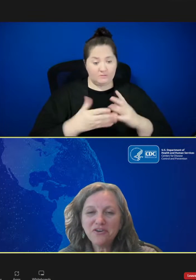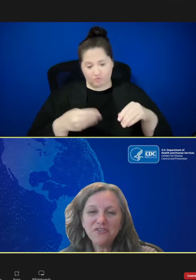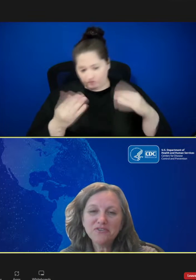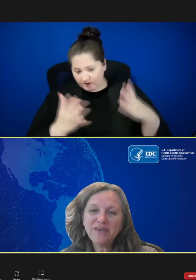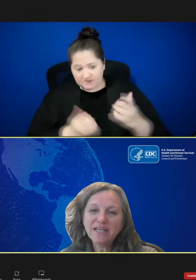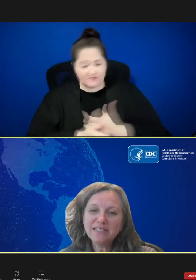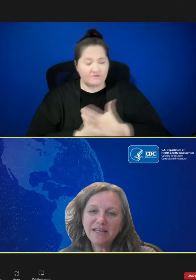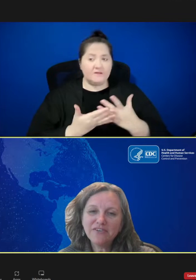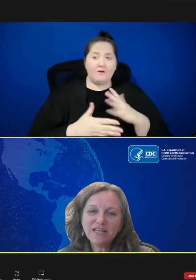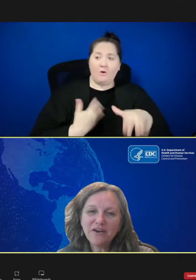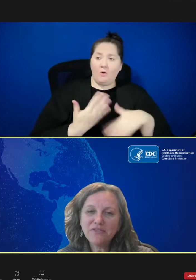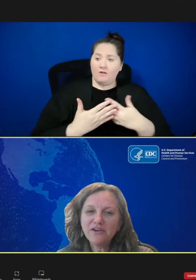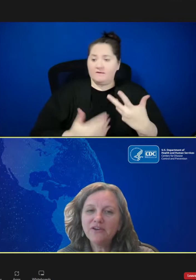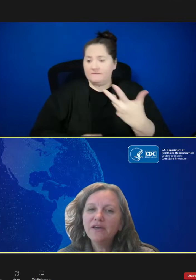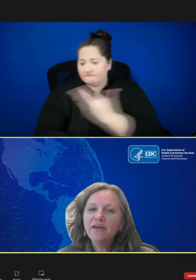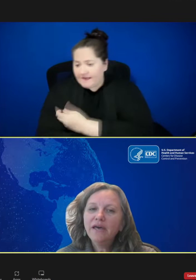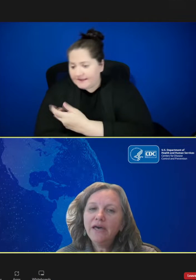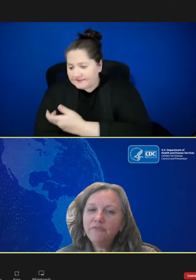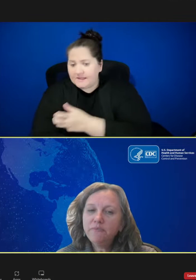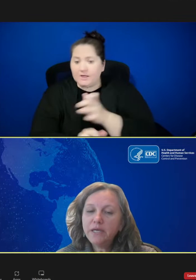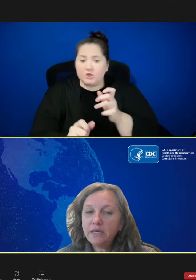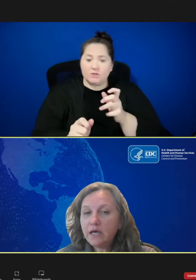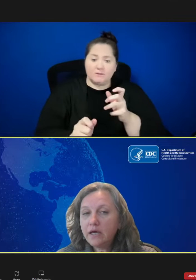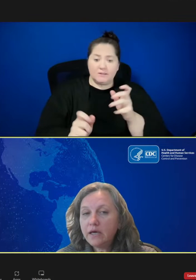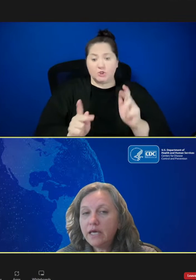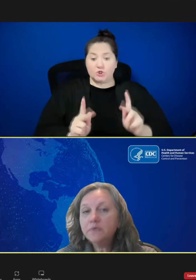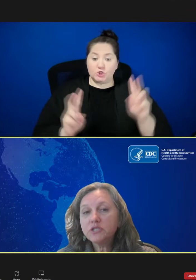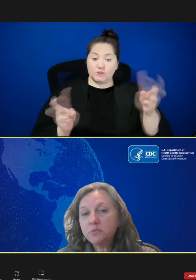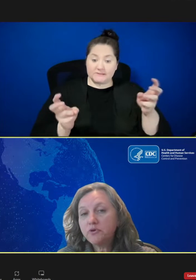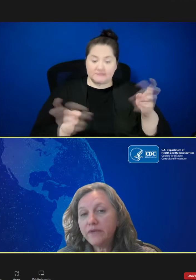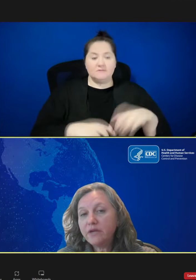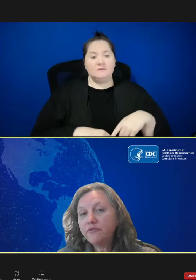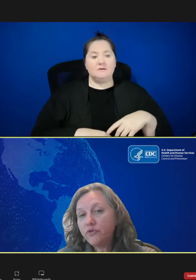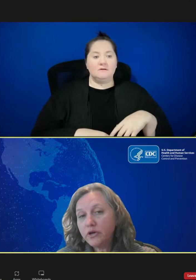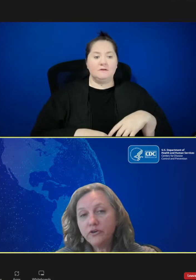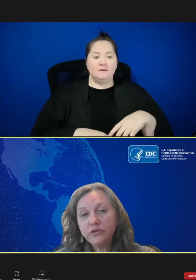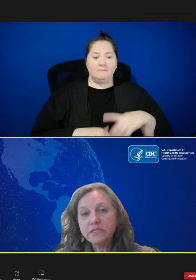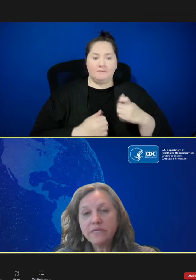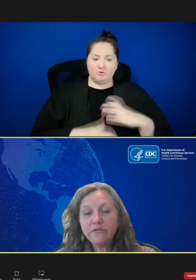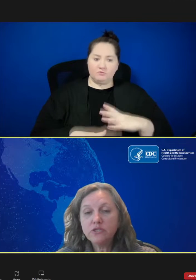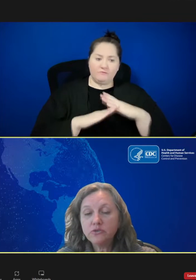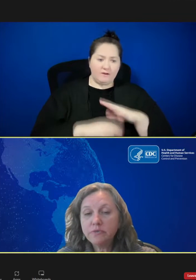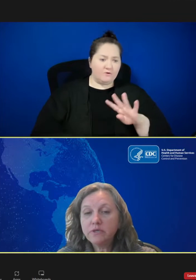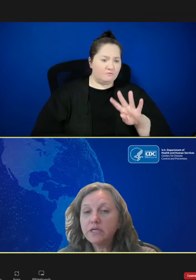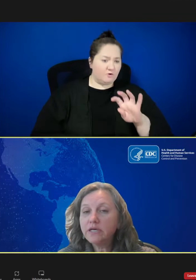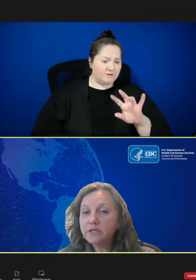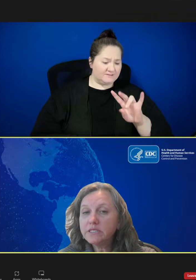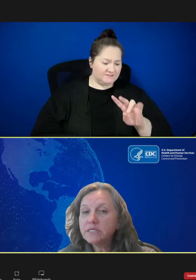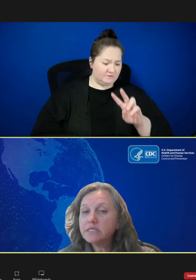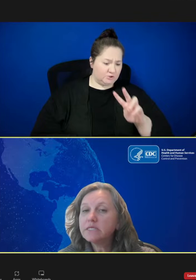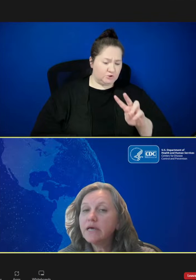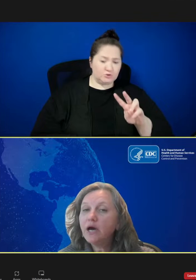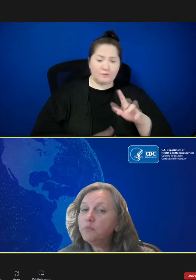all those vaccinators out there have been able to prevent 472 million illnesses, help